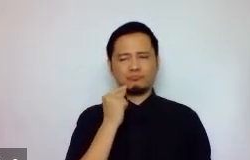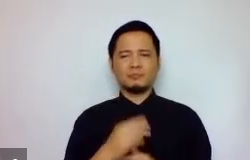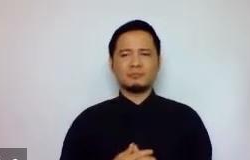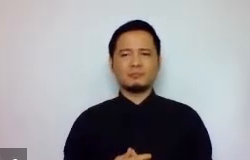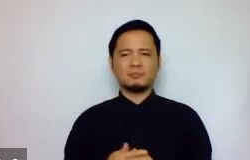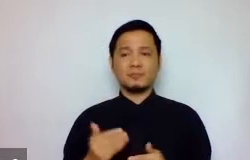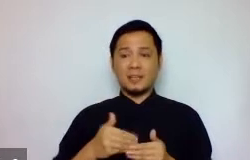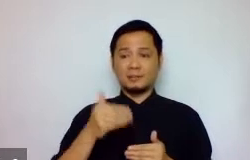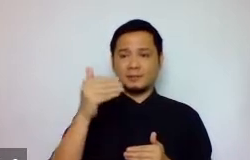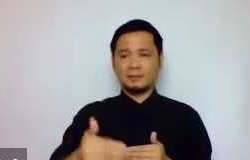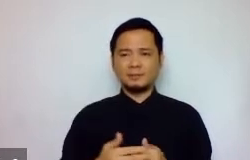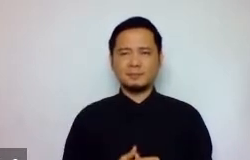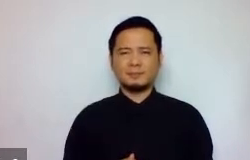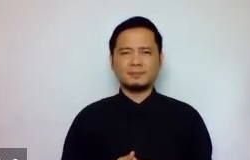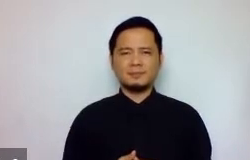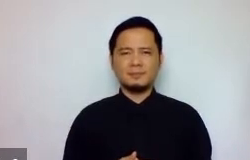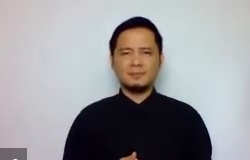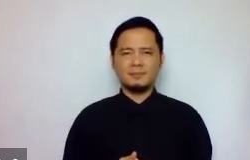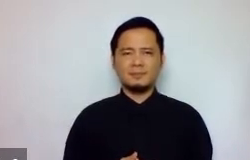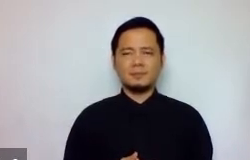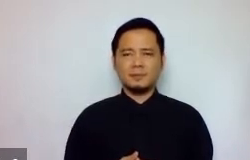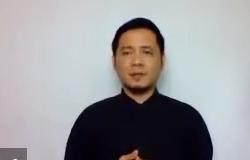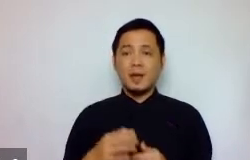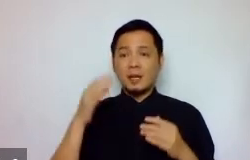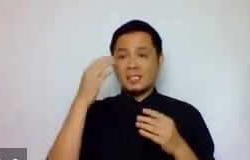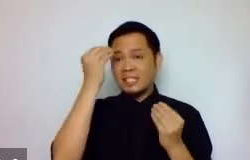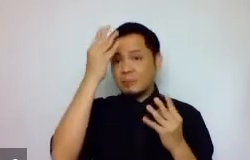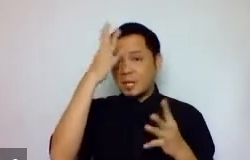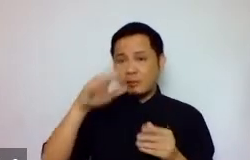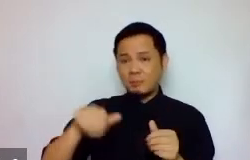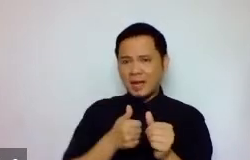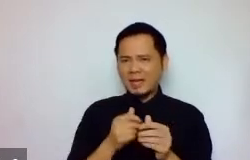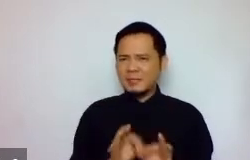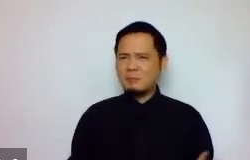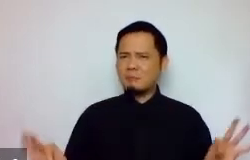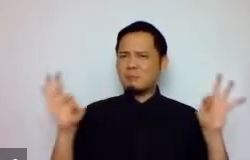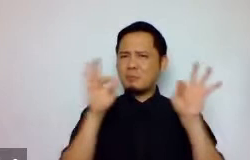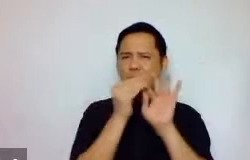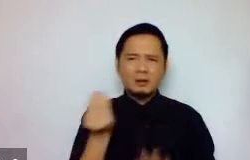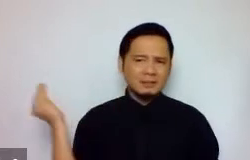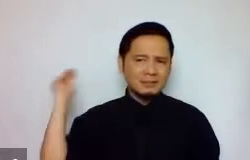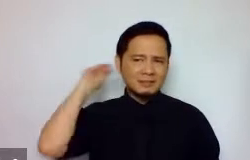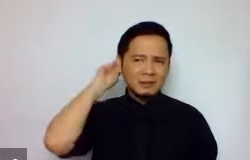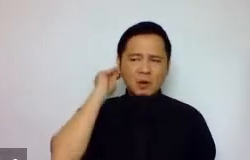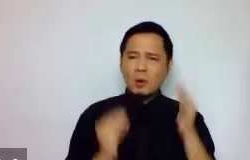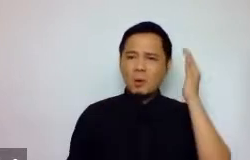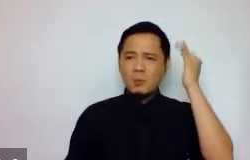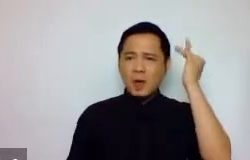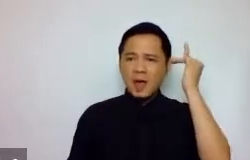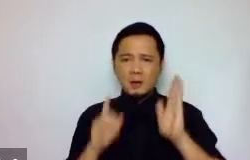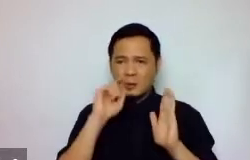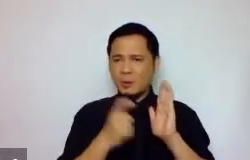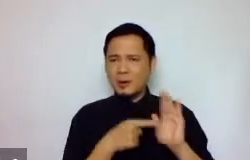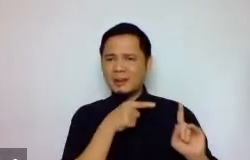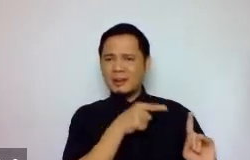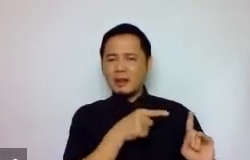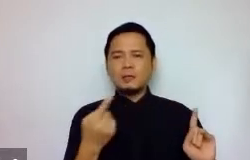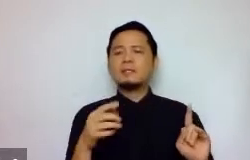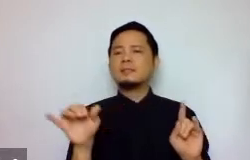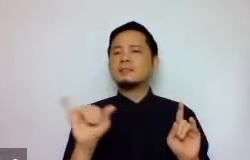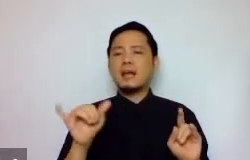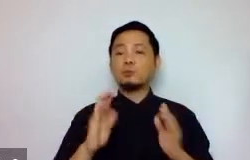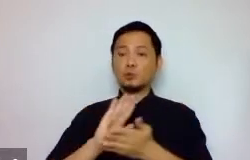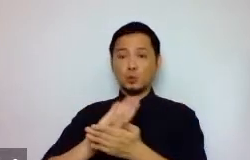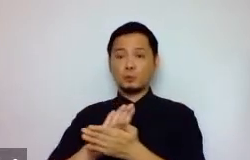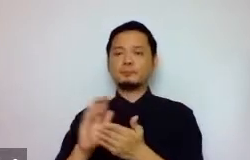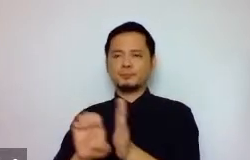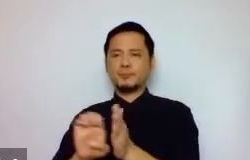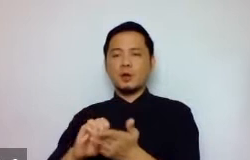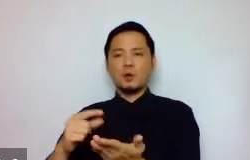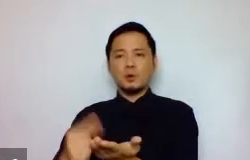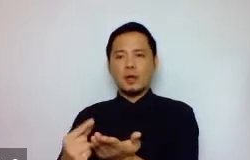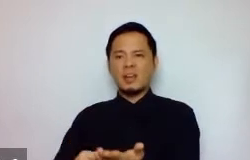So this is the context I’m saying that the people should understand because if you see it like the grades in school where 50 is a failing mark, no.